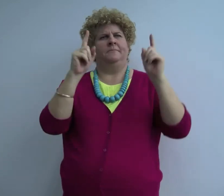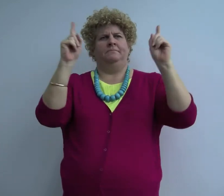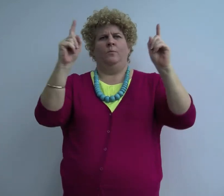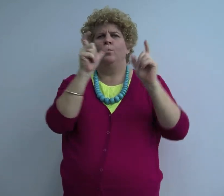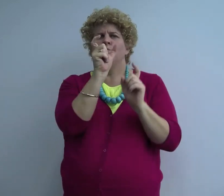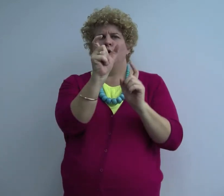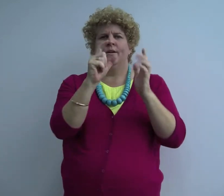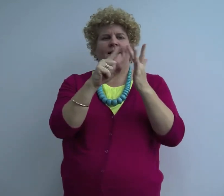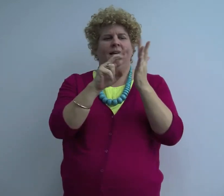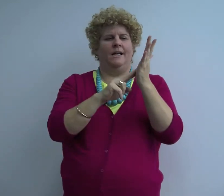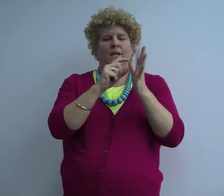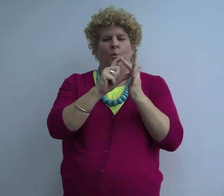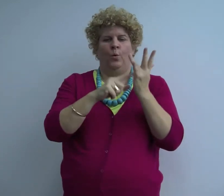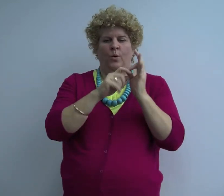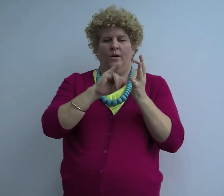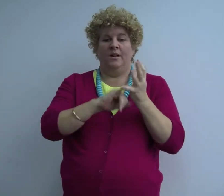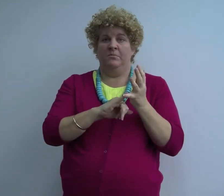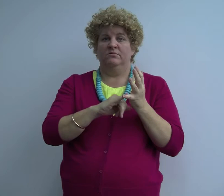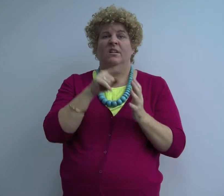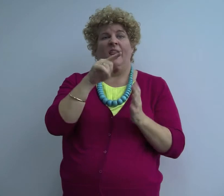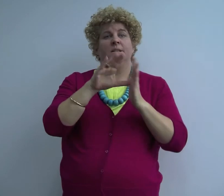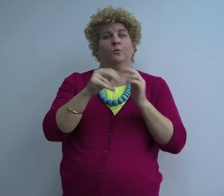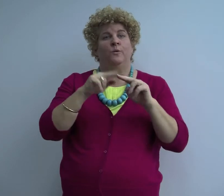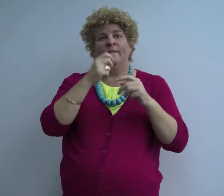From time to time, you might see a word in your captioning session that reads: